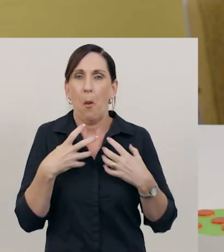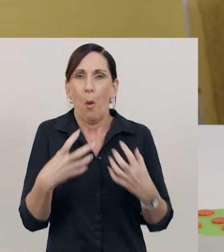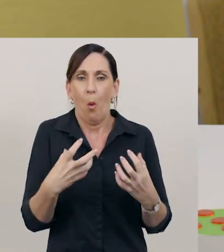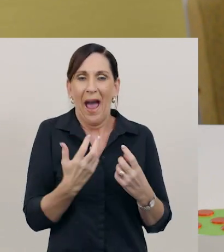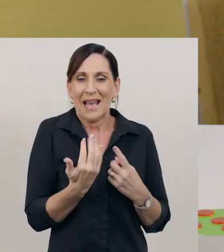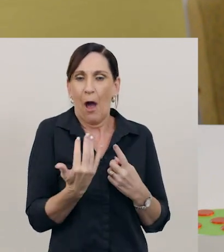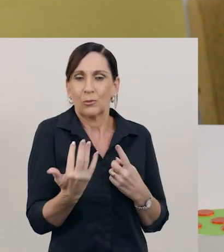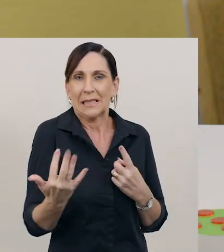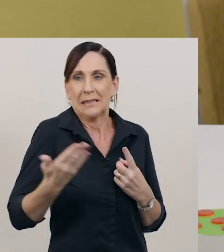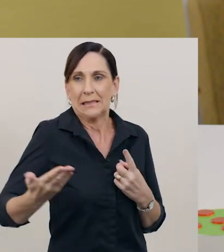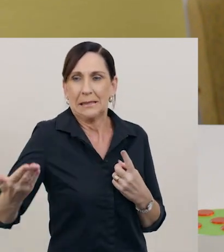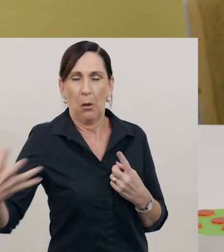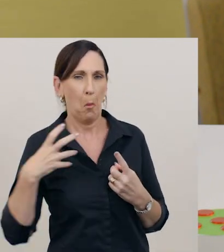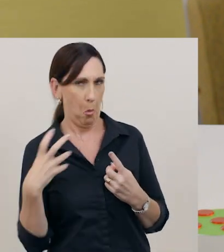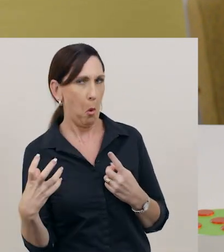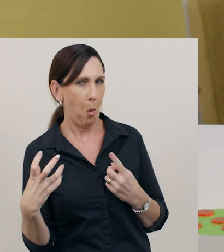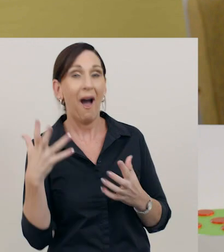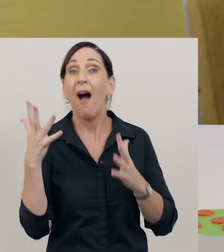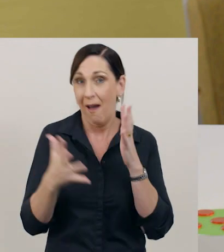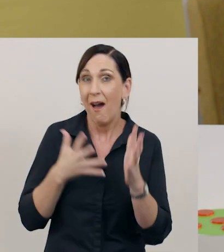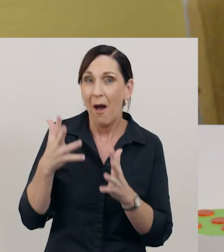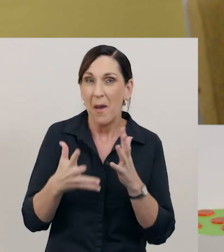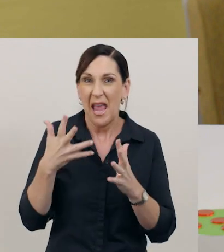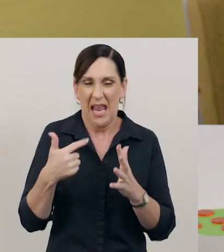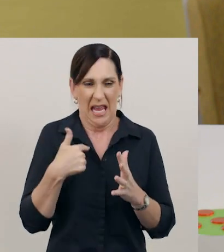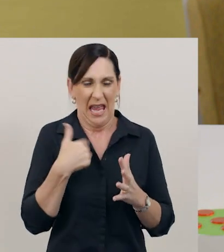When I use this strategy, I can count on from a given number,